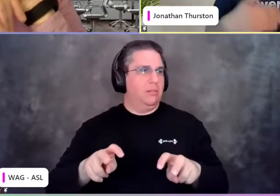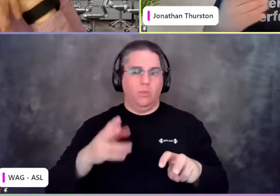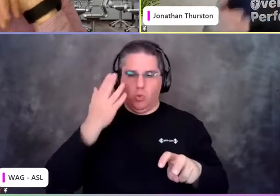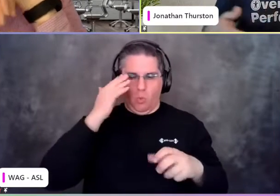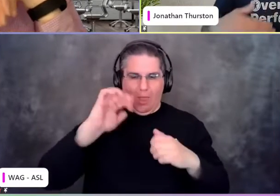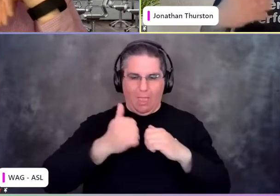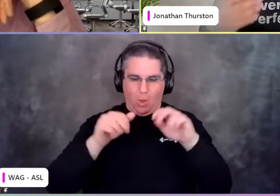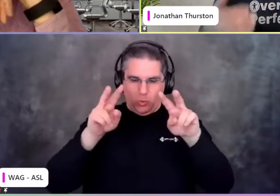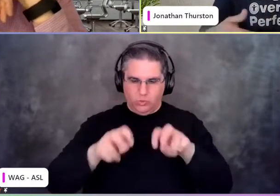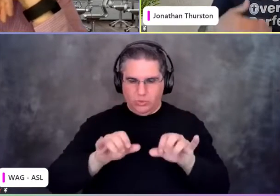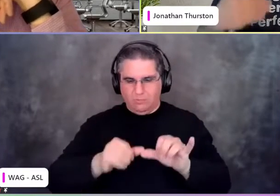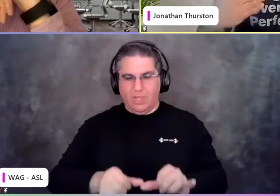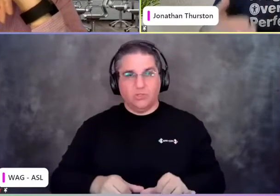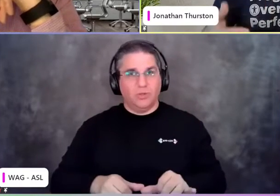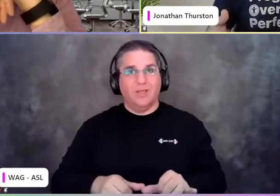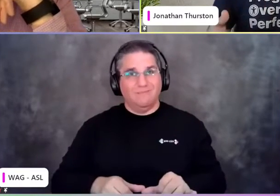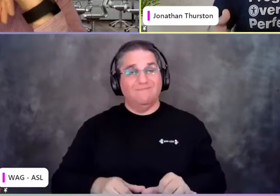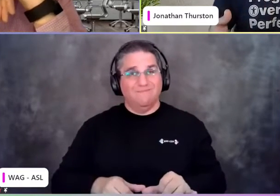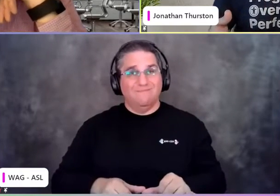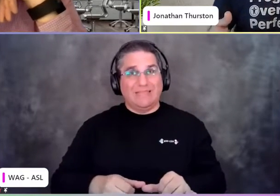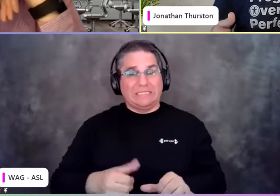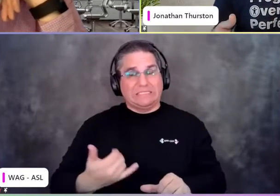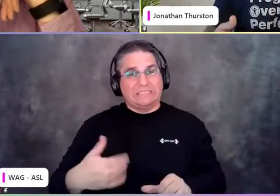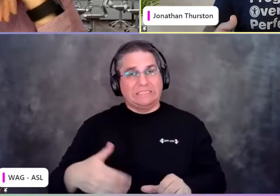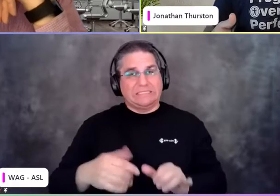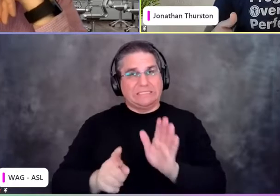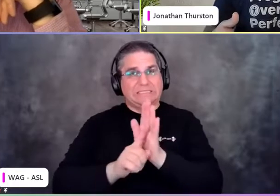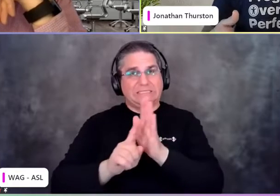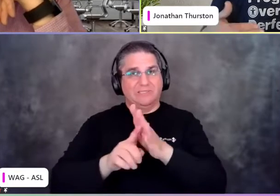look like? Again, if there is no process like that, it